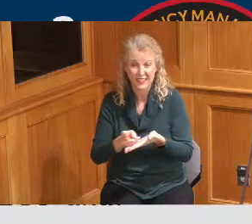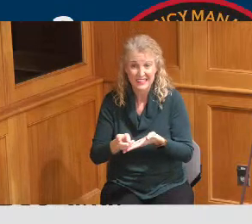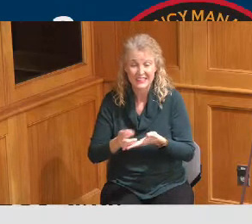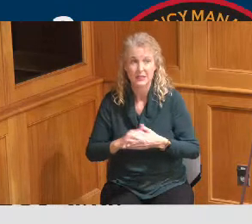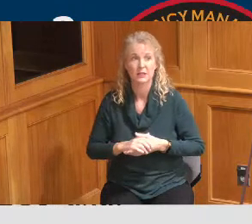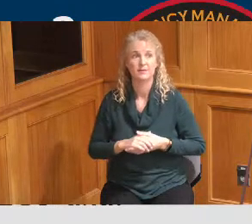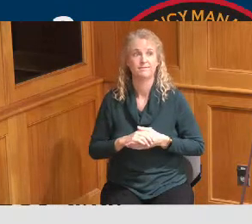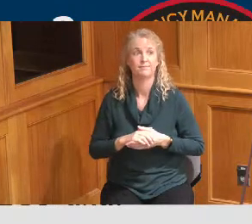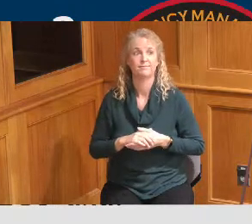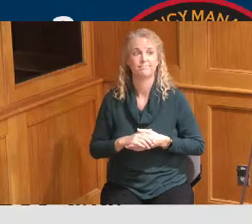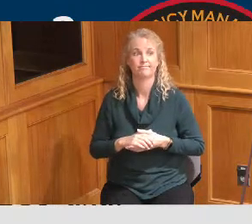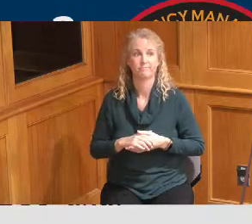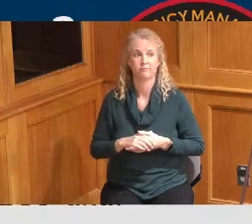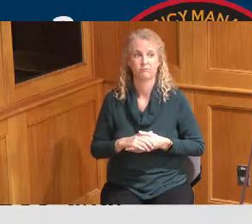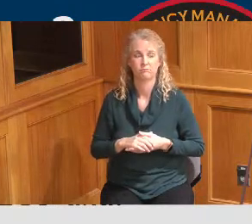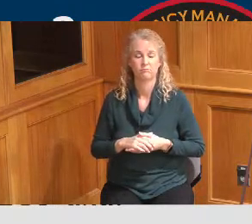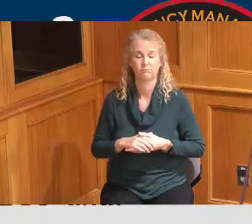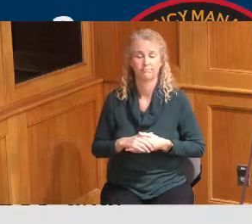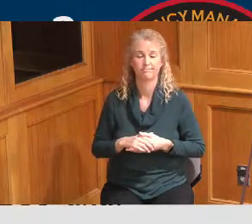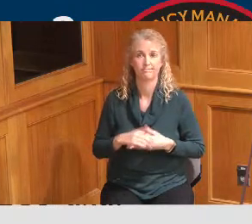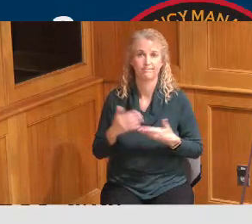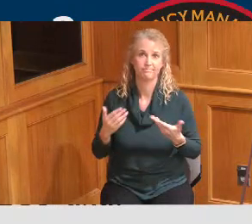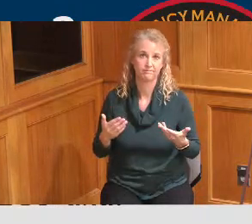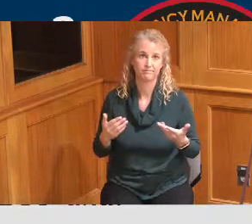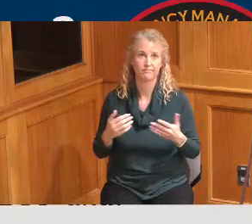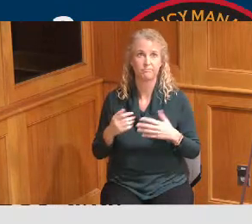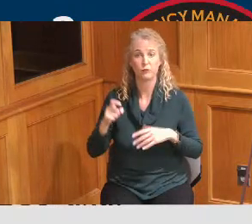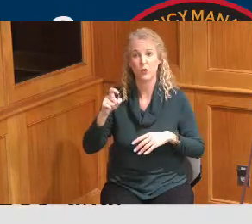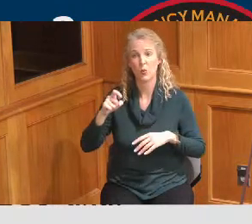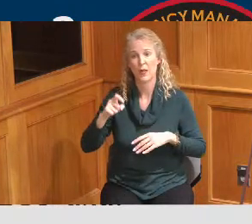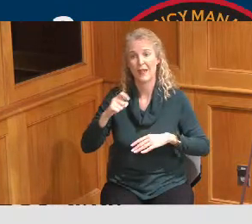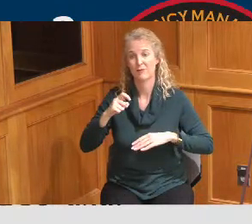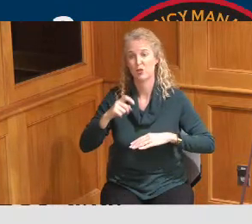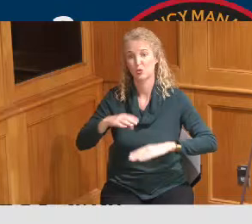so to get a to get a state decoration you have to meet the same requirements as if you were trying